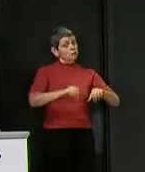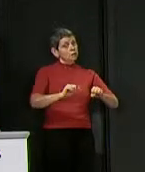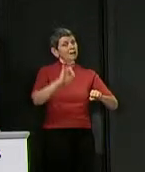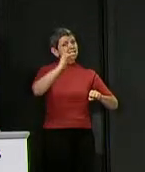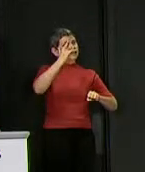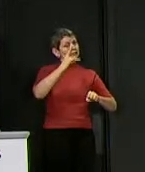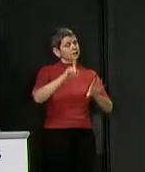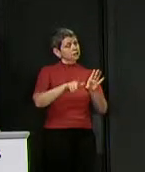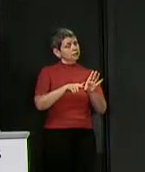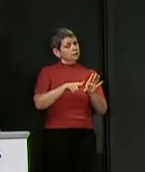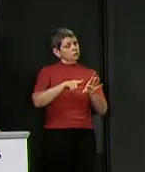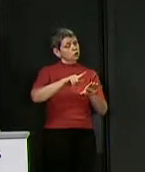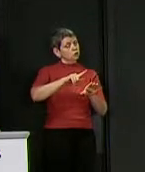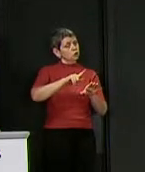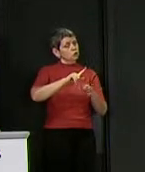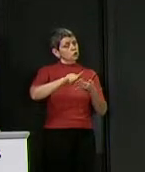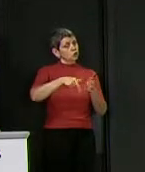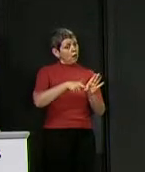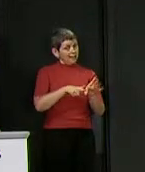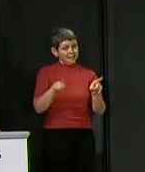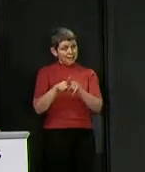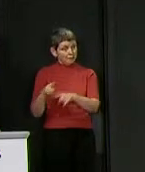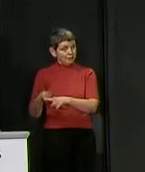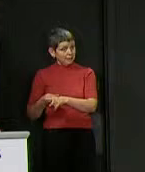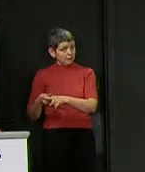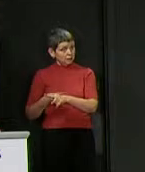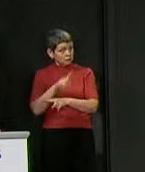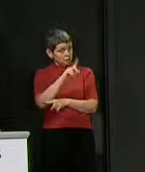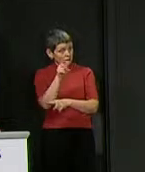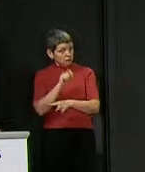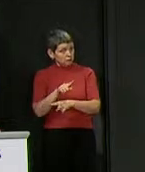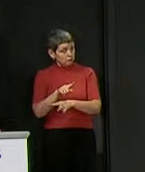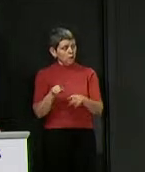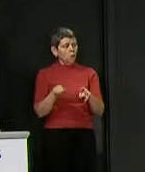England. My second point today was just on the mandatory use of face coverings in shops.